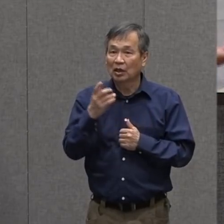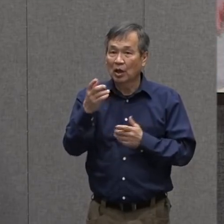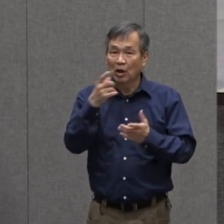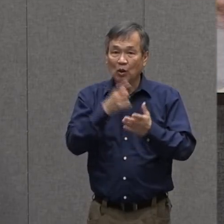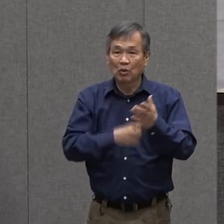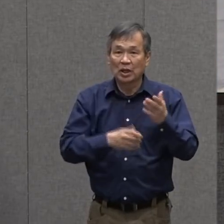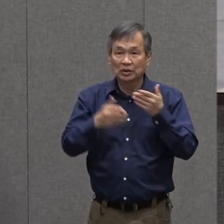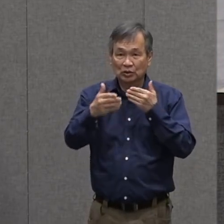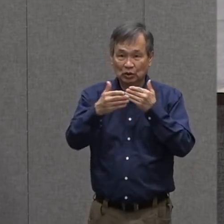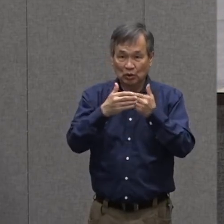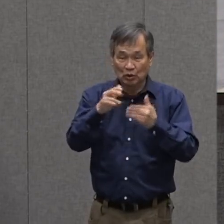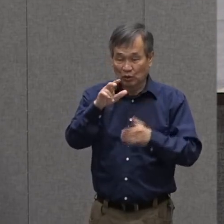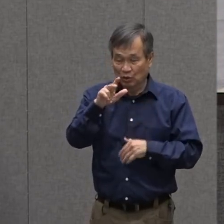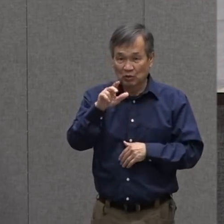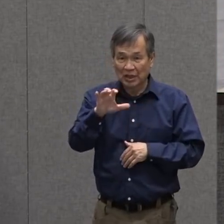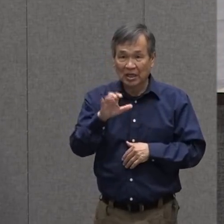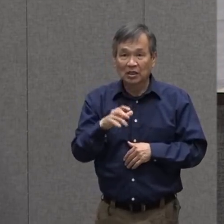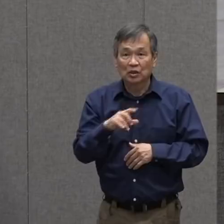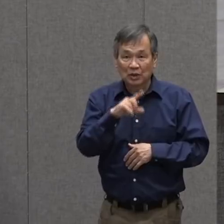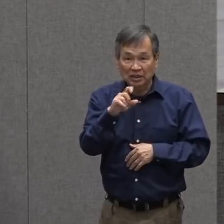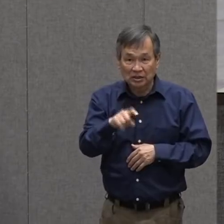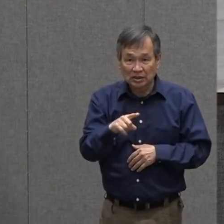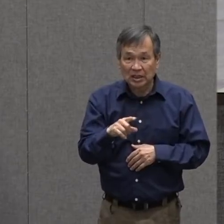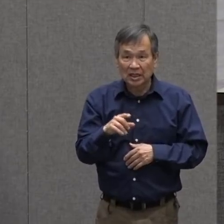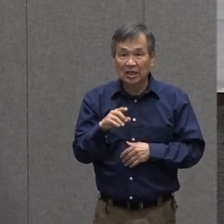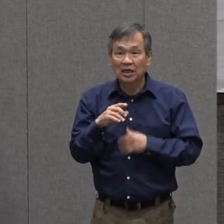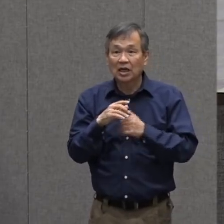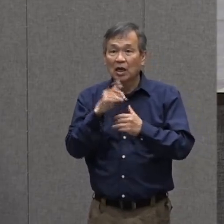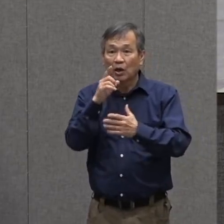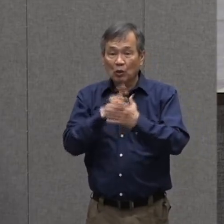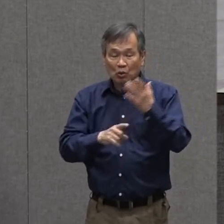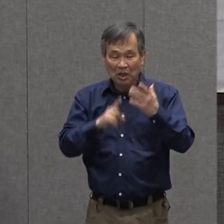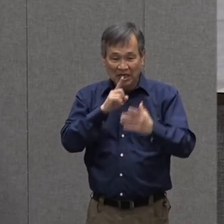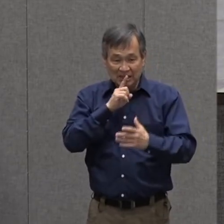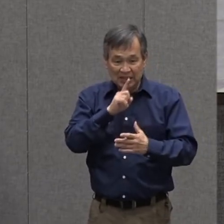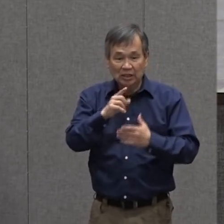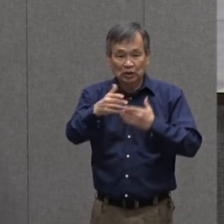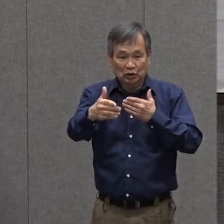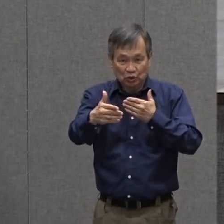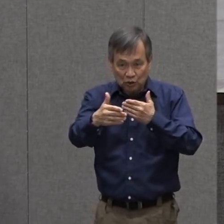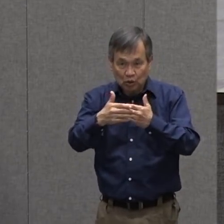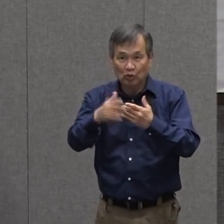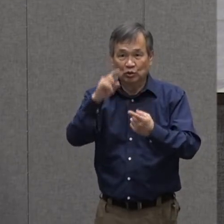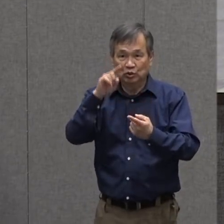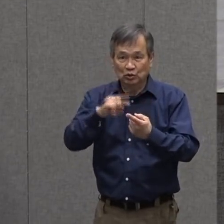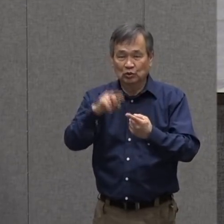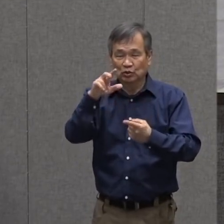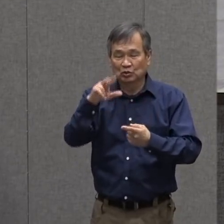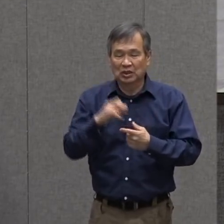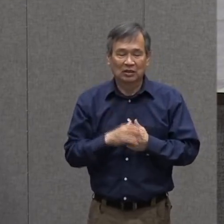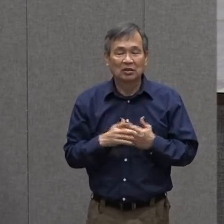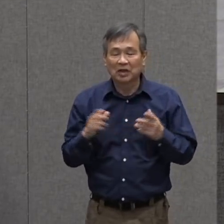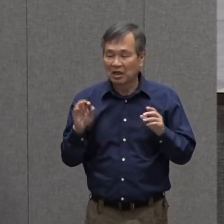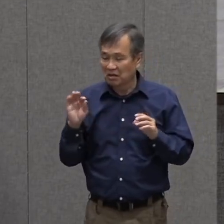Well, since we've done such a great job in labeling our number line, we're probably gonna have a very easy time getting there.